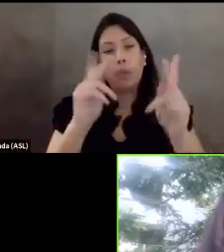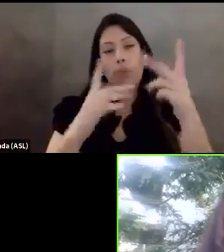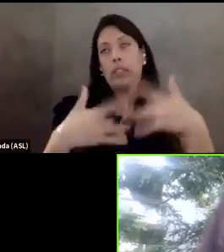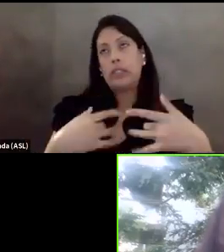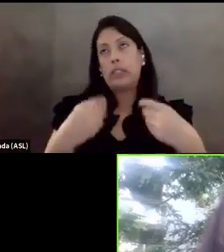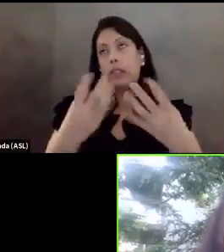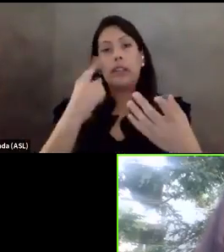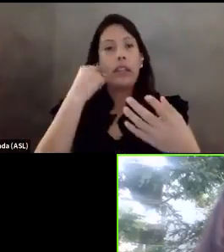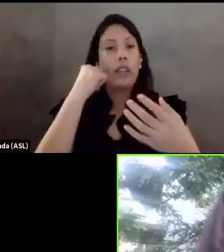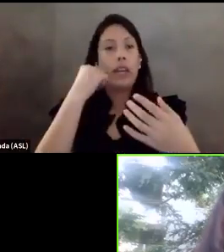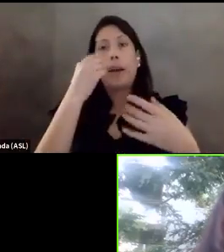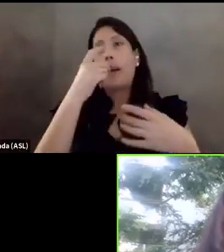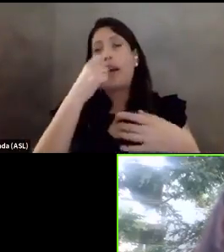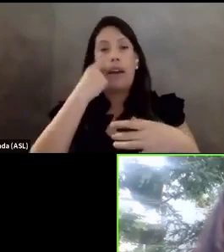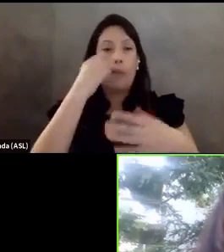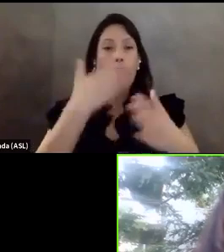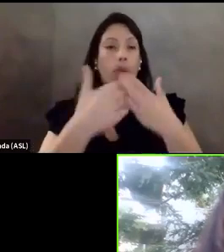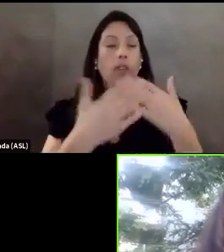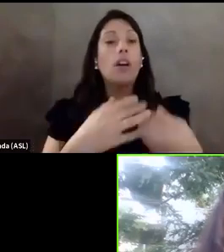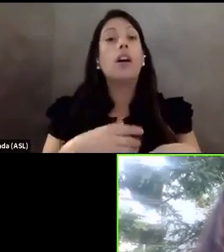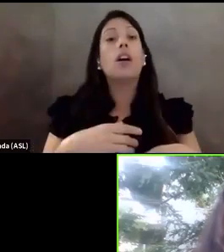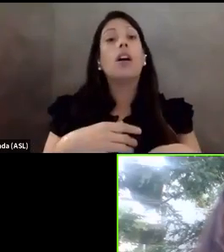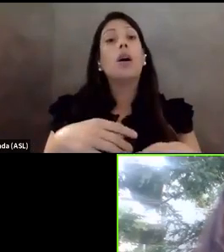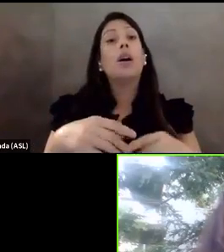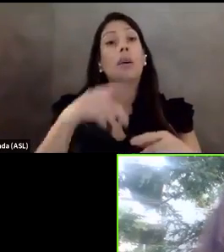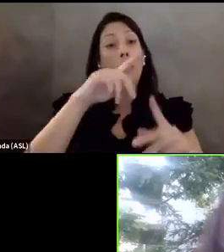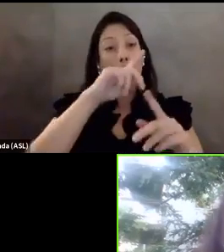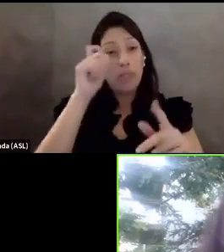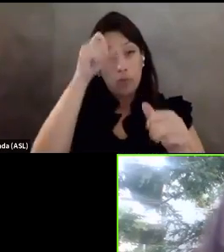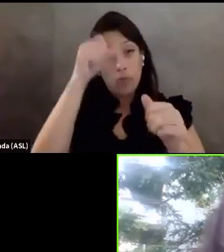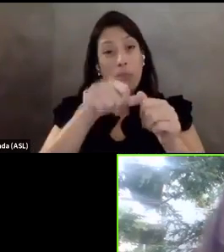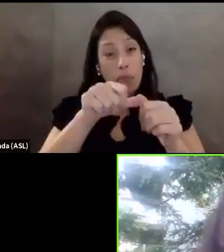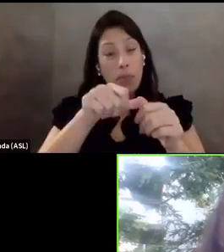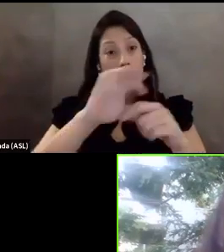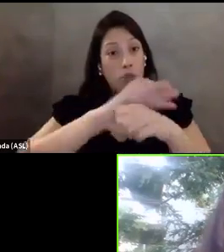because COVID we know can be transmitted through objects.